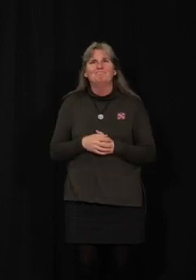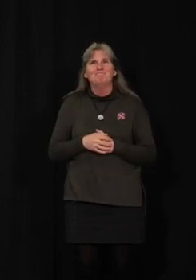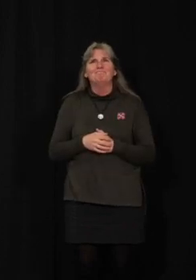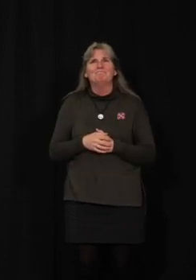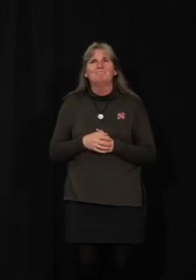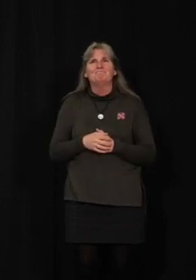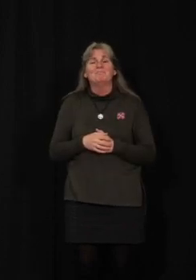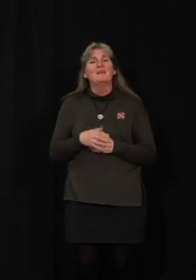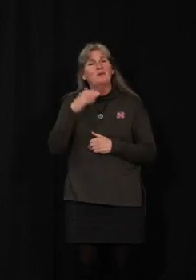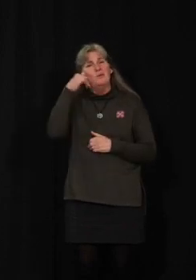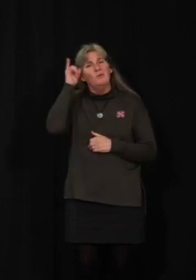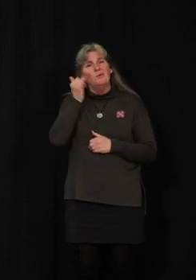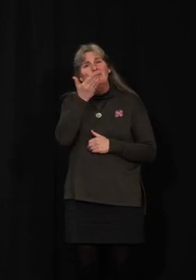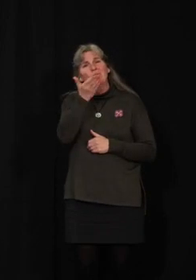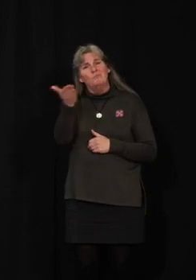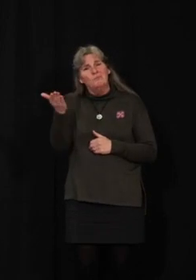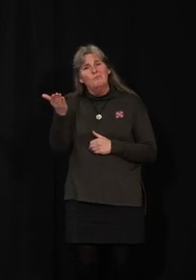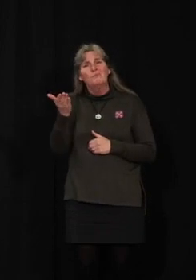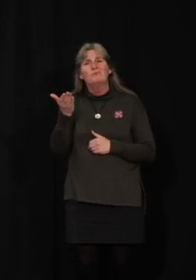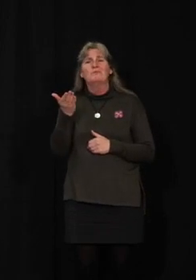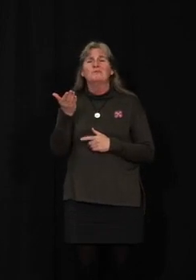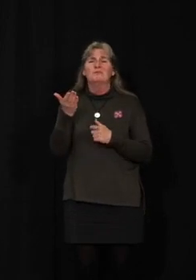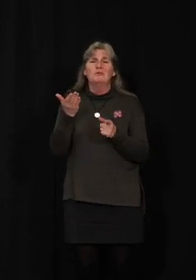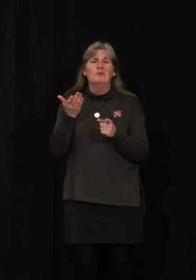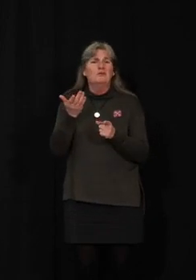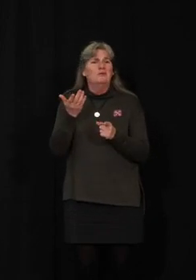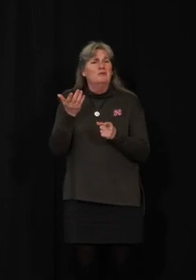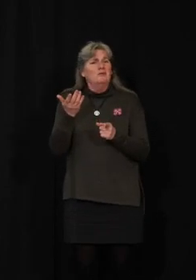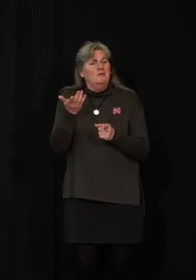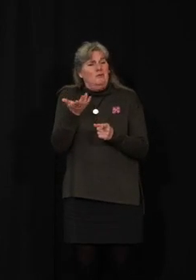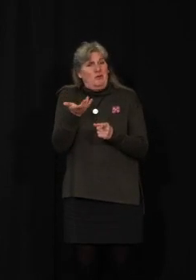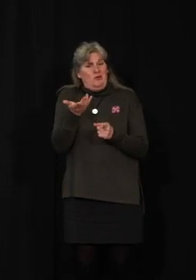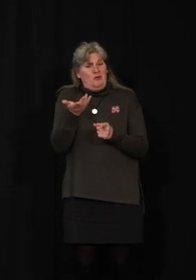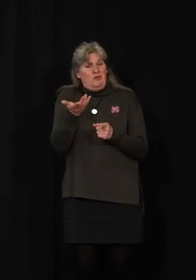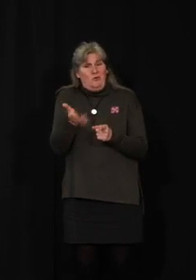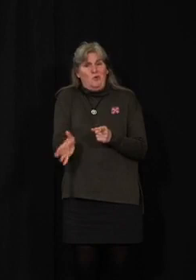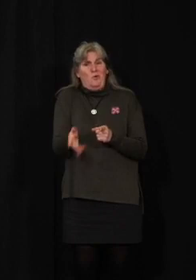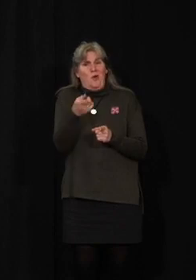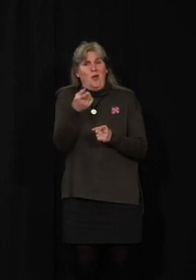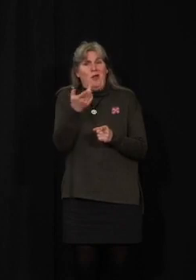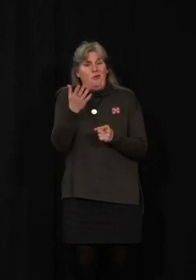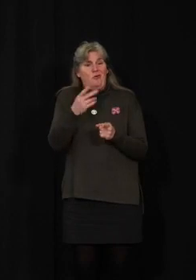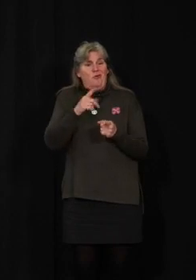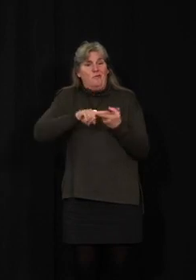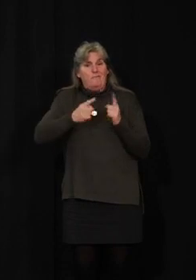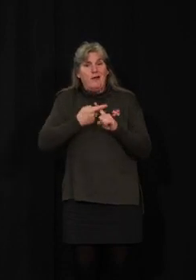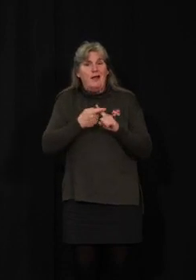or a friend-- they don't want to put any of these people at risk as well, as we turned towards